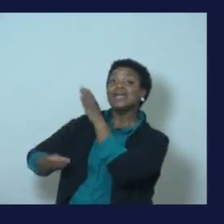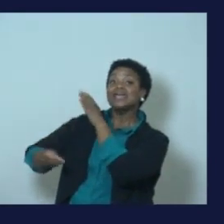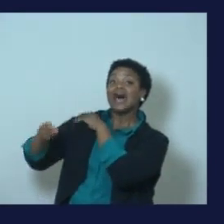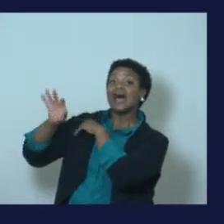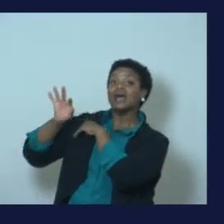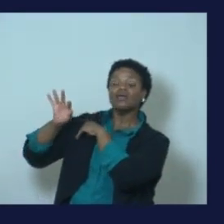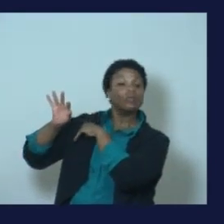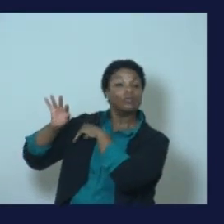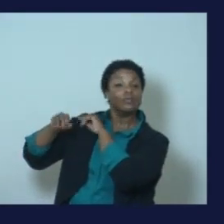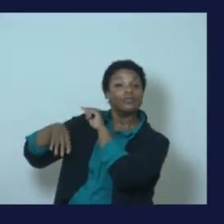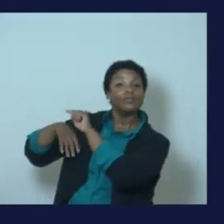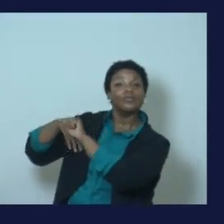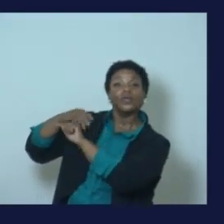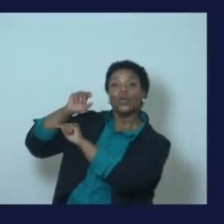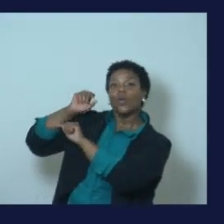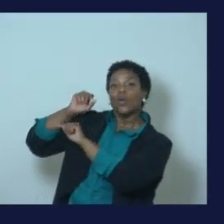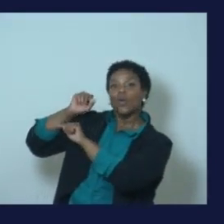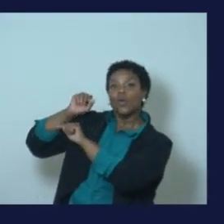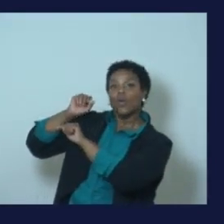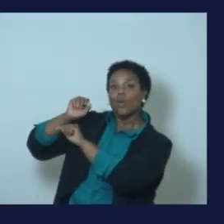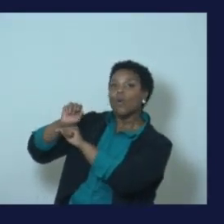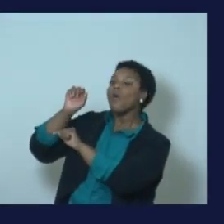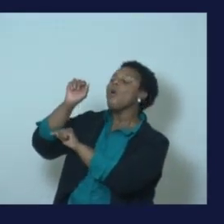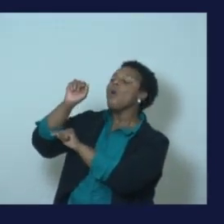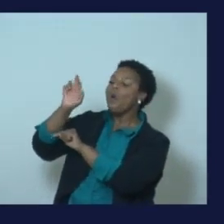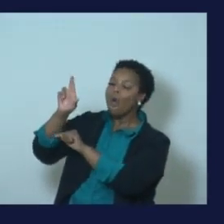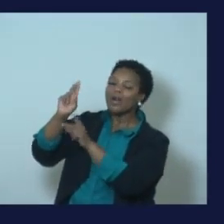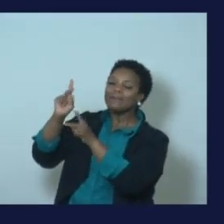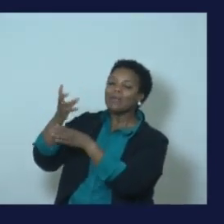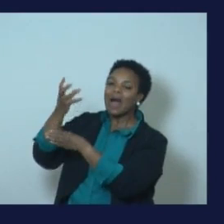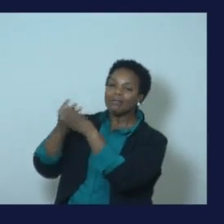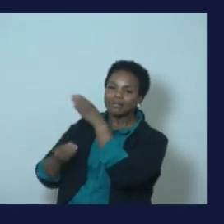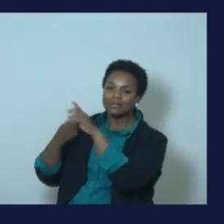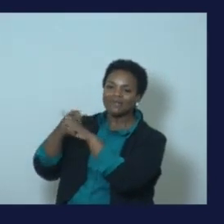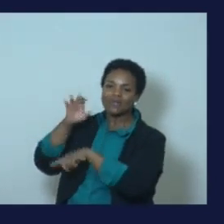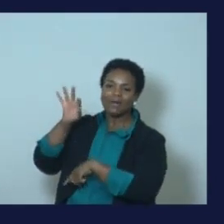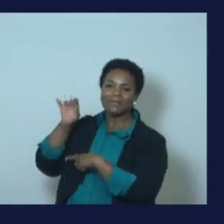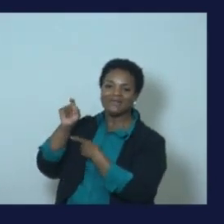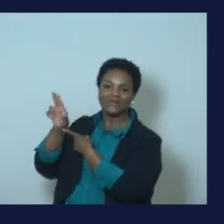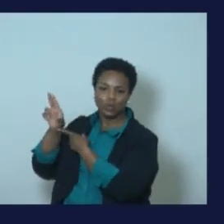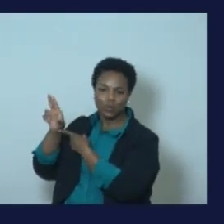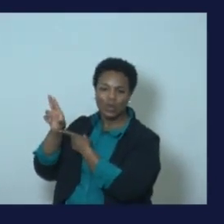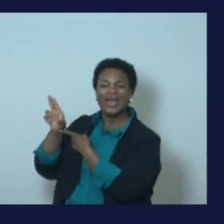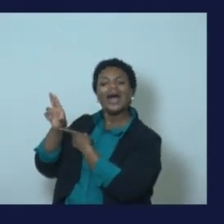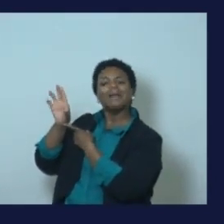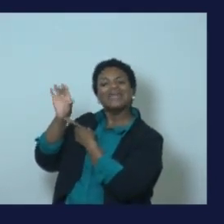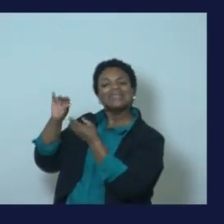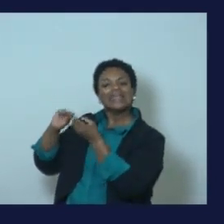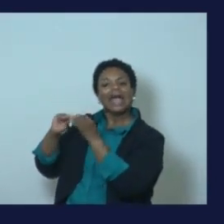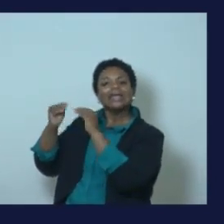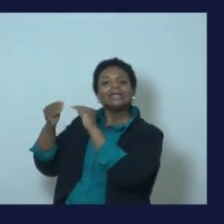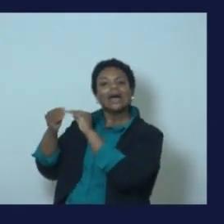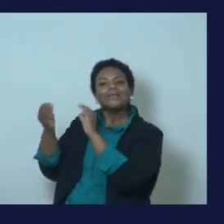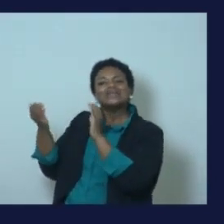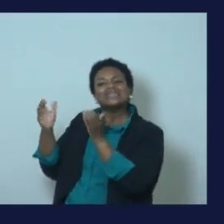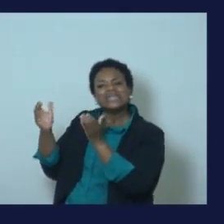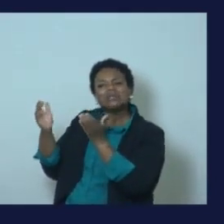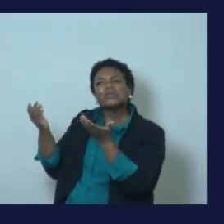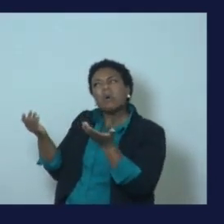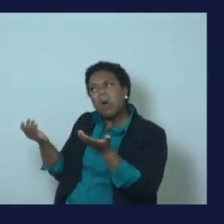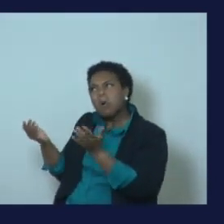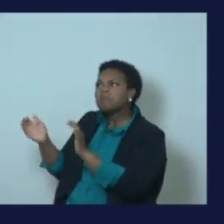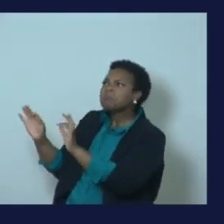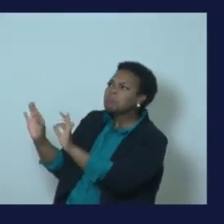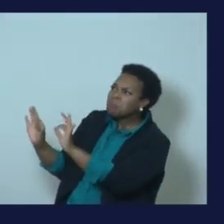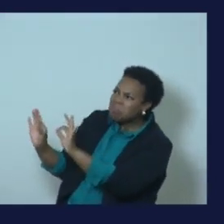OREGON THE NUMBERS OF PEOPLE LOST TO FLU WHERE THERE’S A VACCINE AND TREATMENT SO IT’S A TOTALLY DIFFERENT ENVIRONMENT.